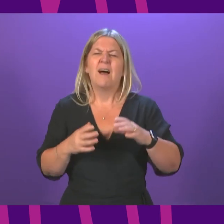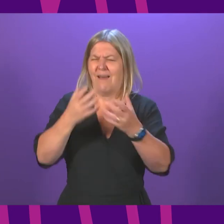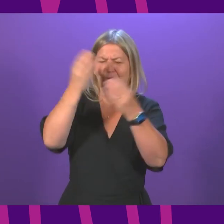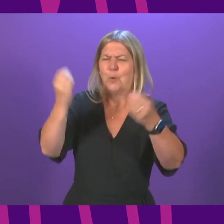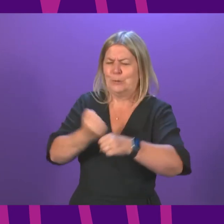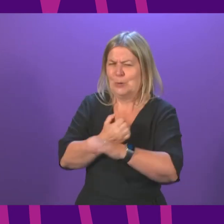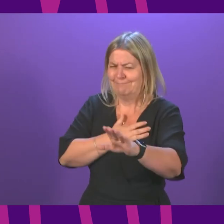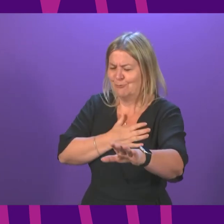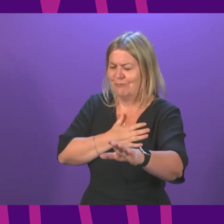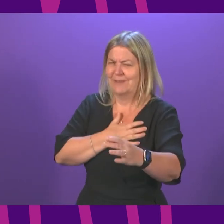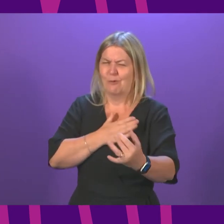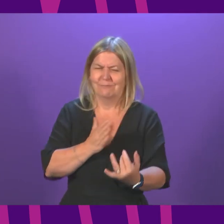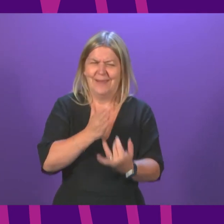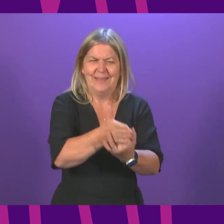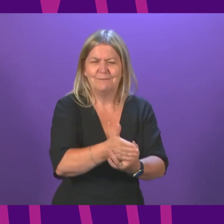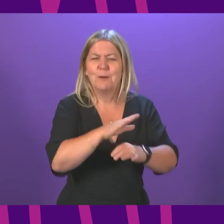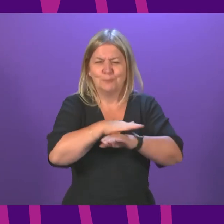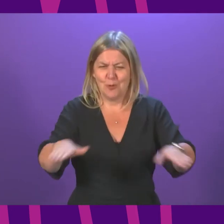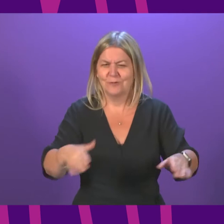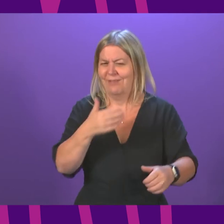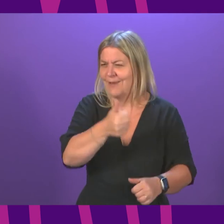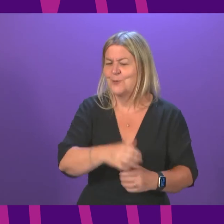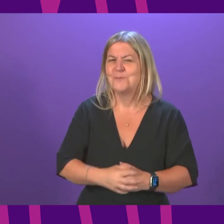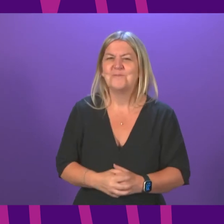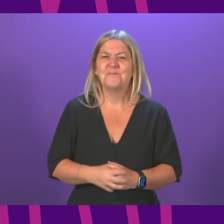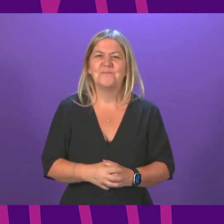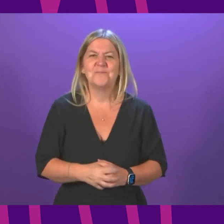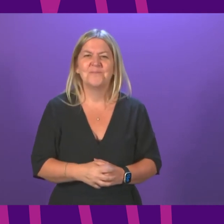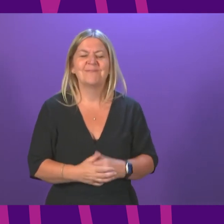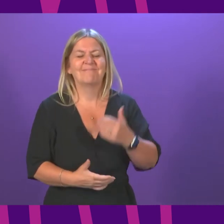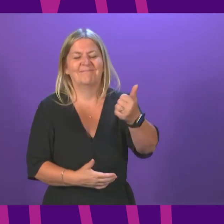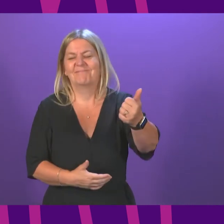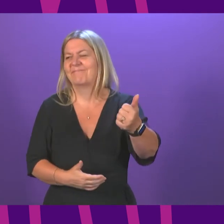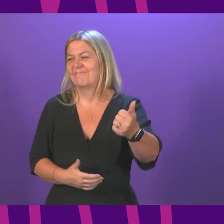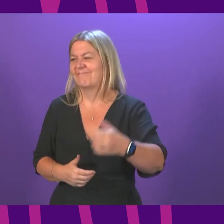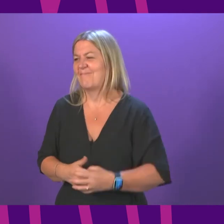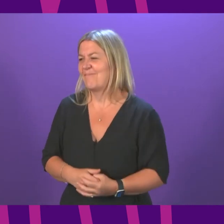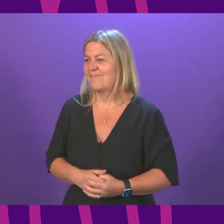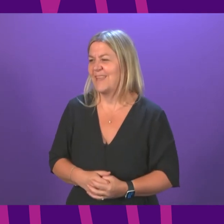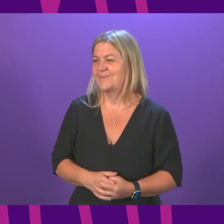forgot why I was here. I thought that I was intervening, but I am not.